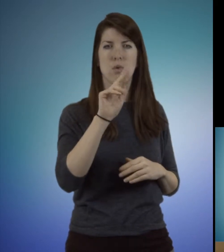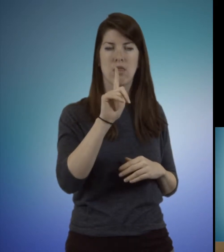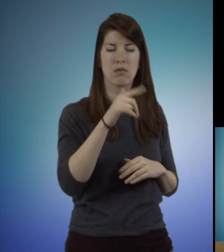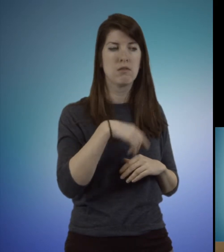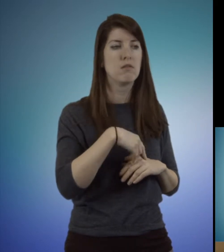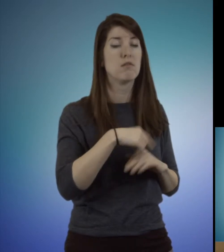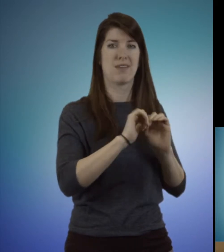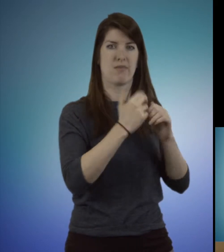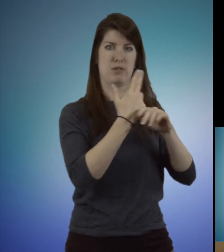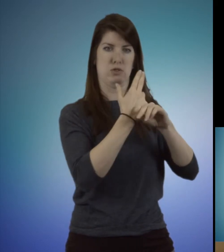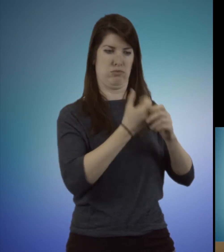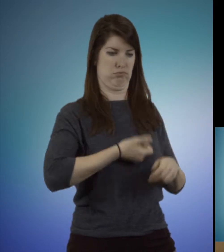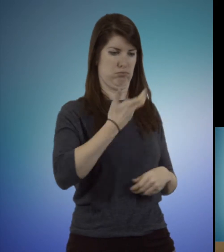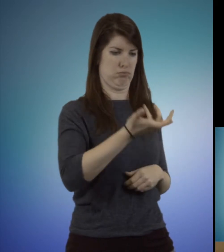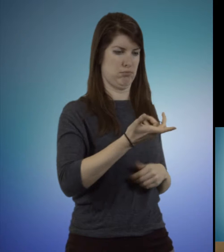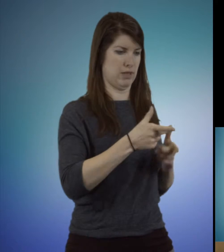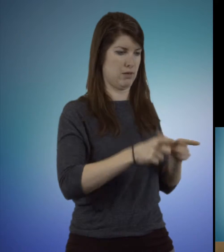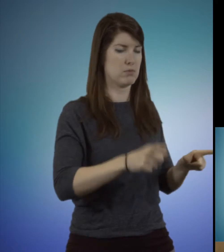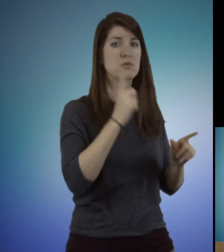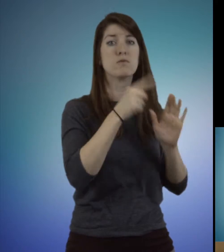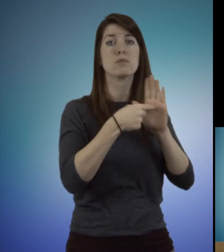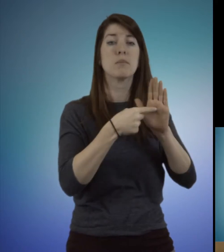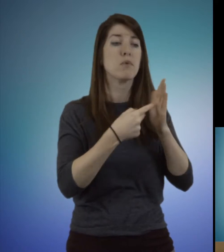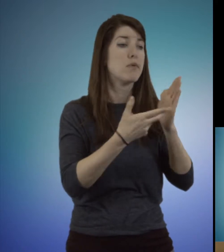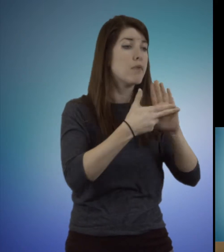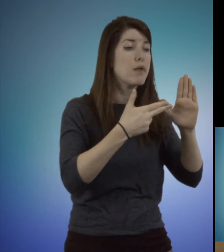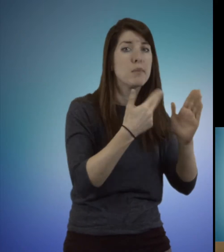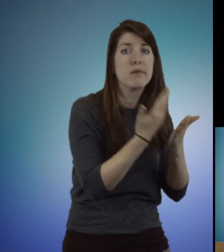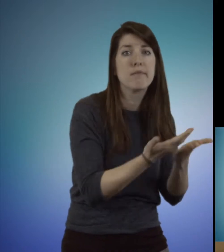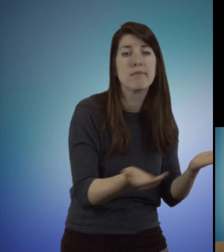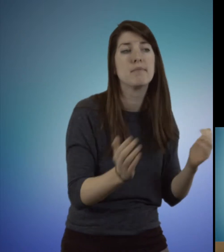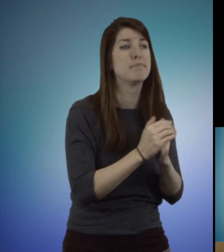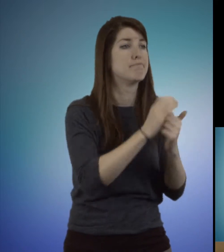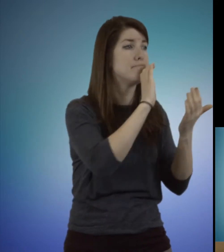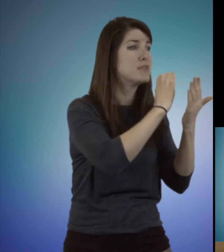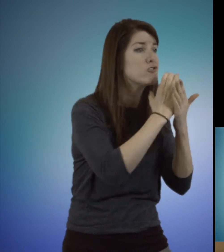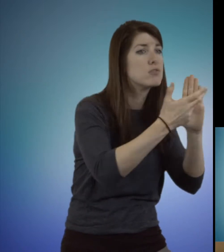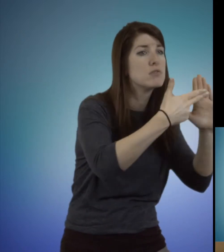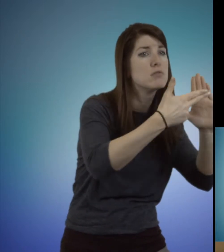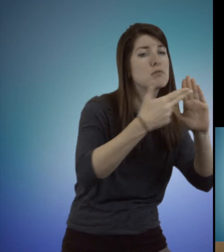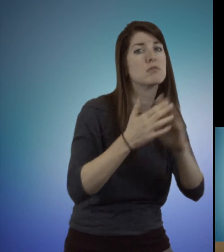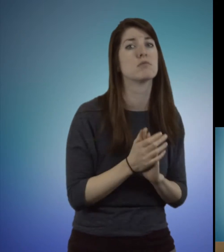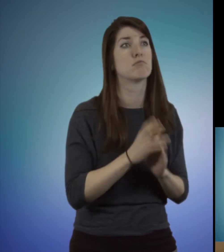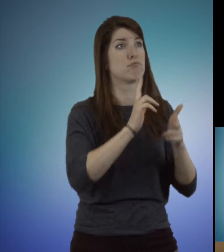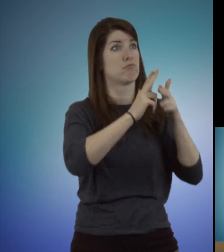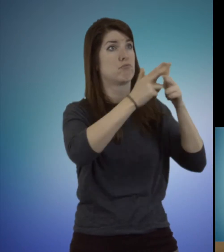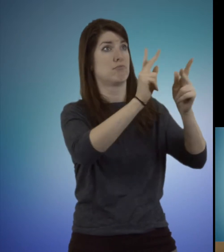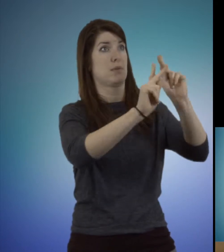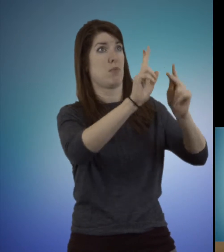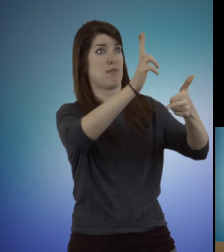For example, labeling objects, labeling pictures, and referring to people by name is an example of expressive language.